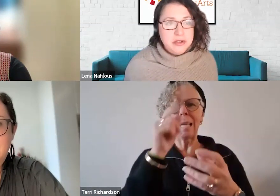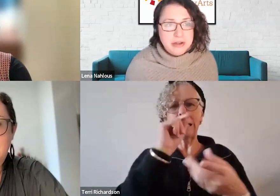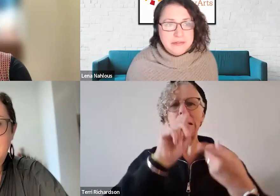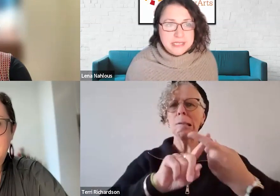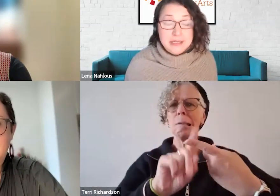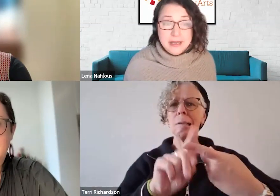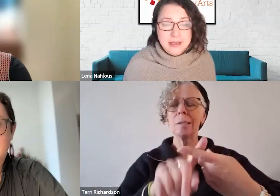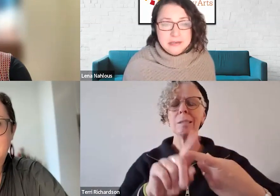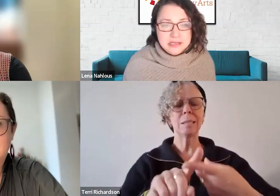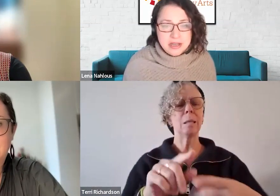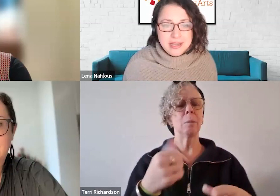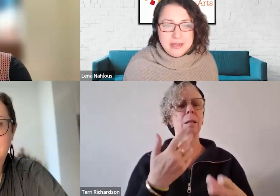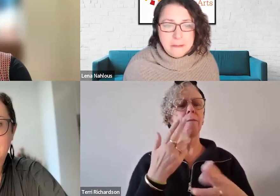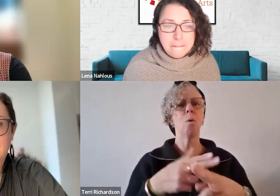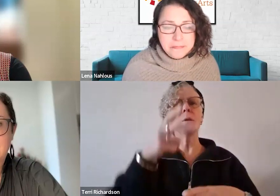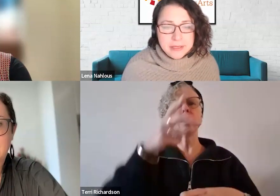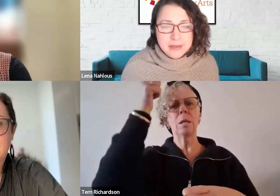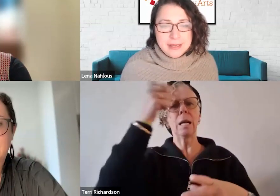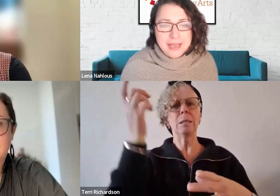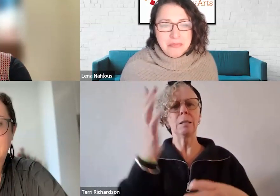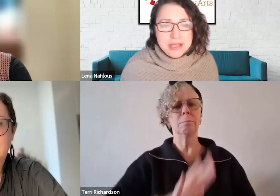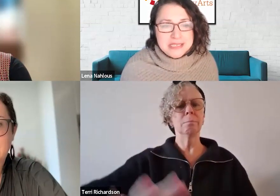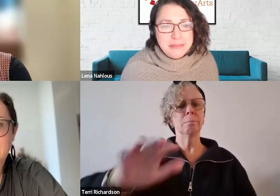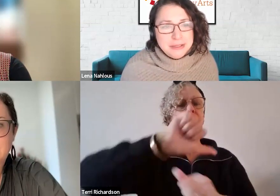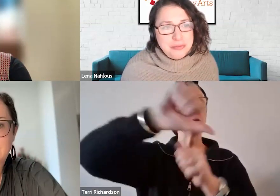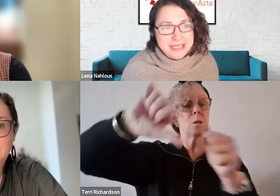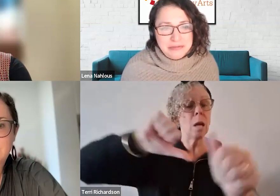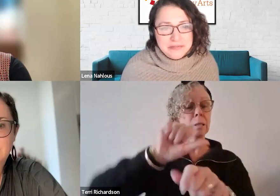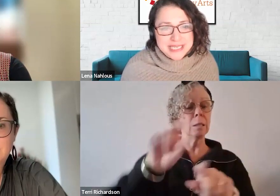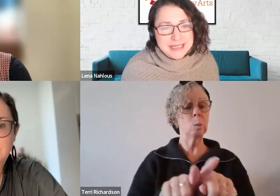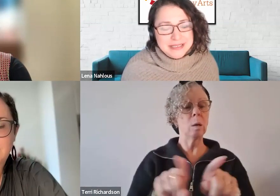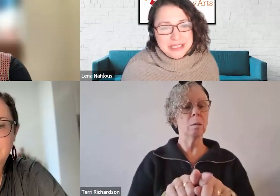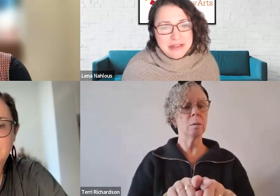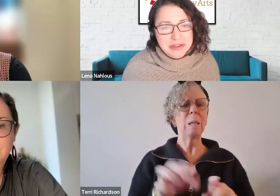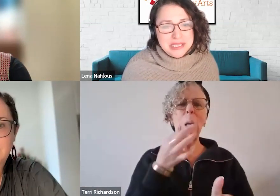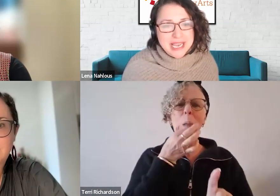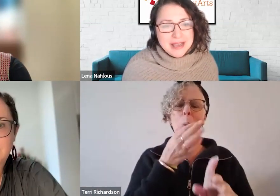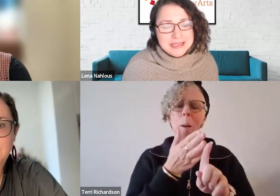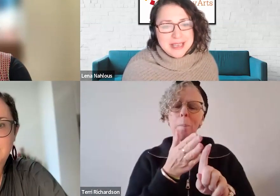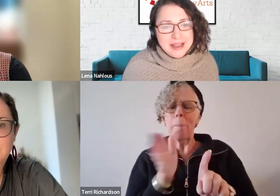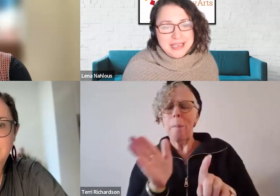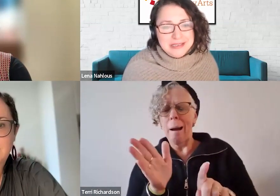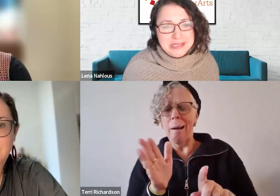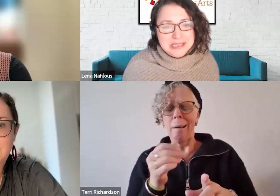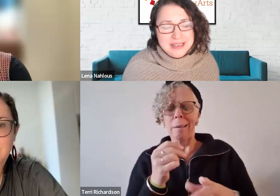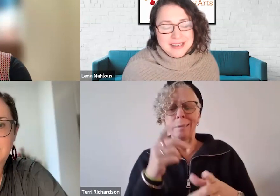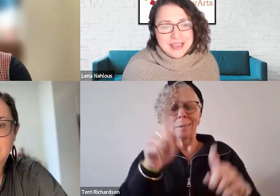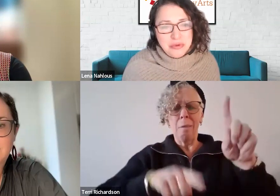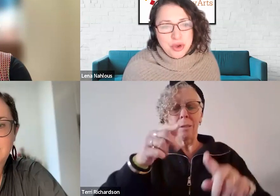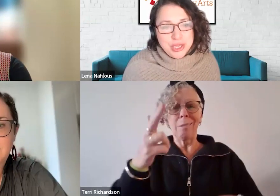of the creative sector and society. It might seem a little bit left of centre that Diversity Arts is working with